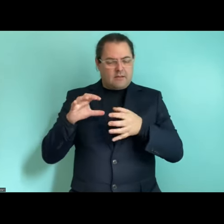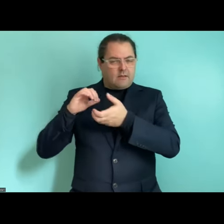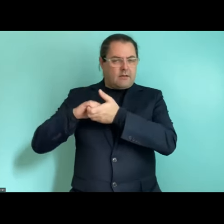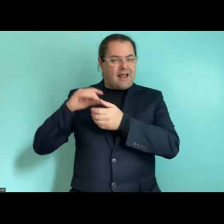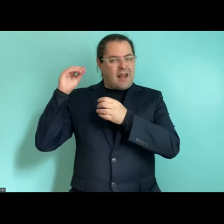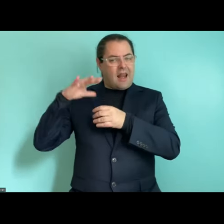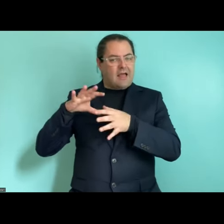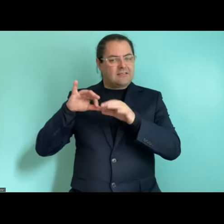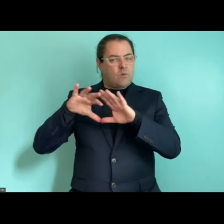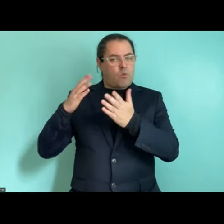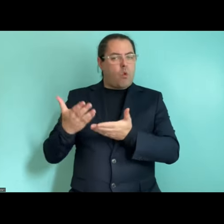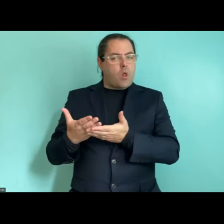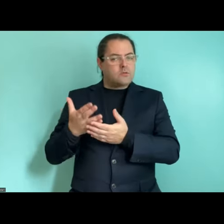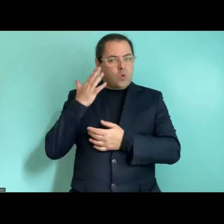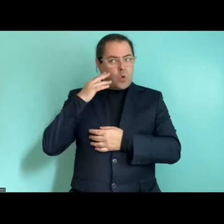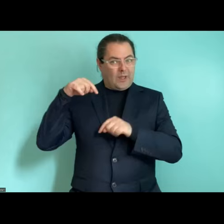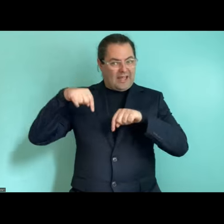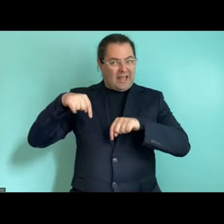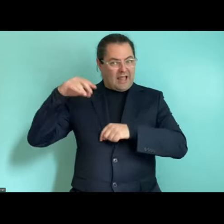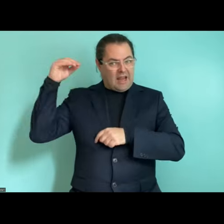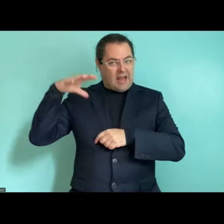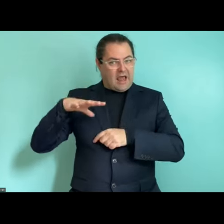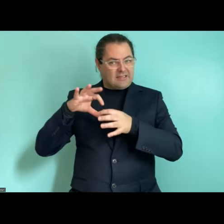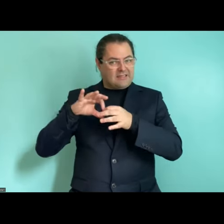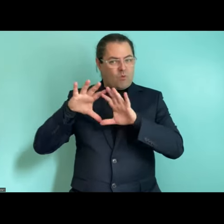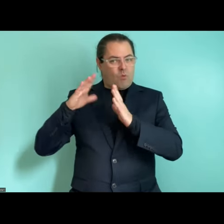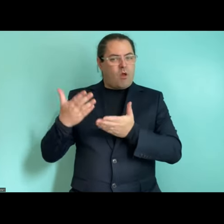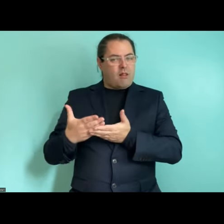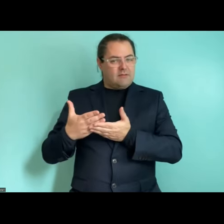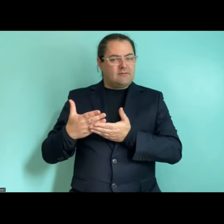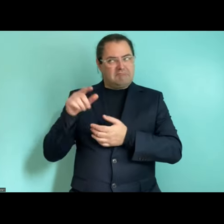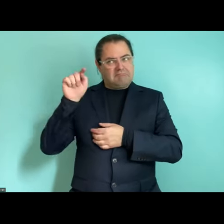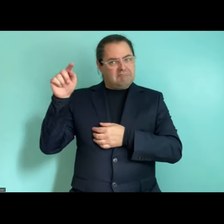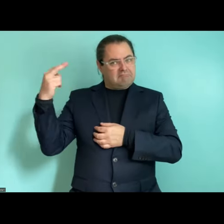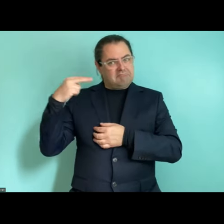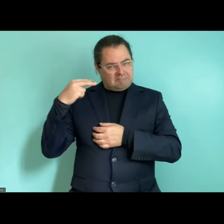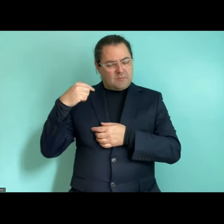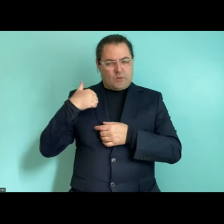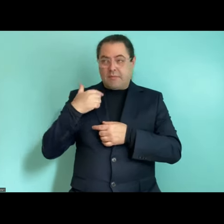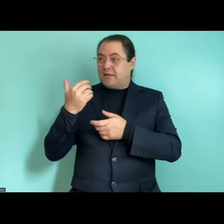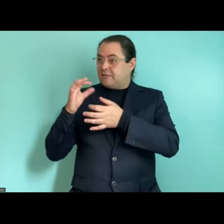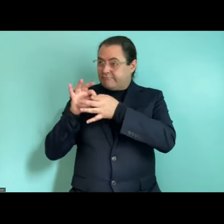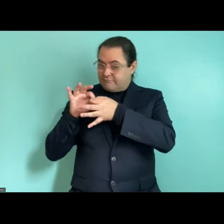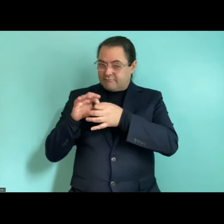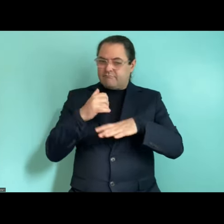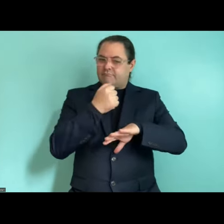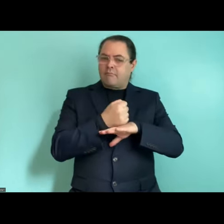Korea France, our career fairs. 12:14:26 to be an influential role in helping,